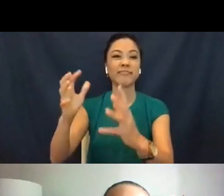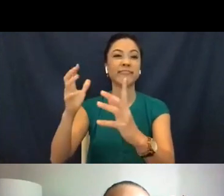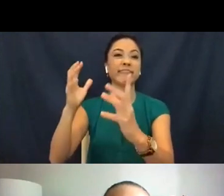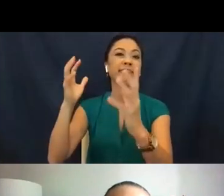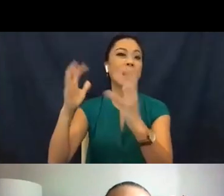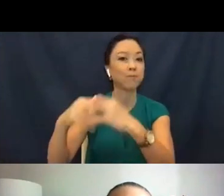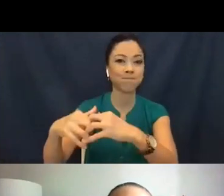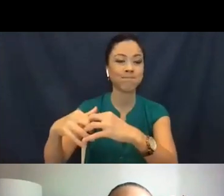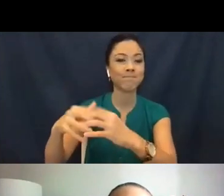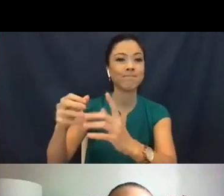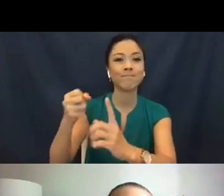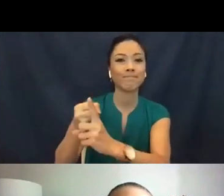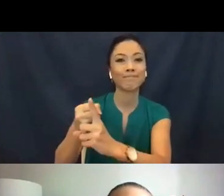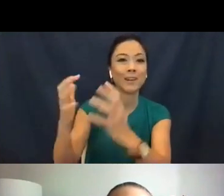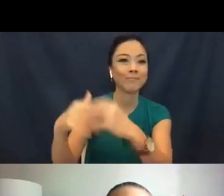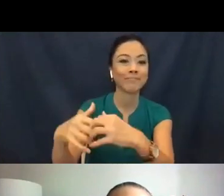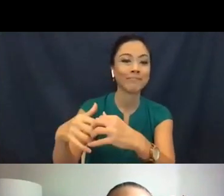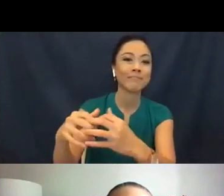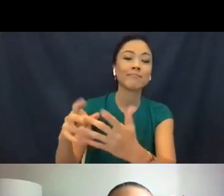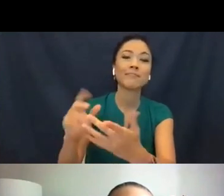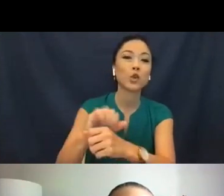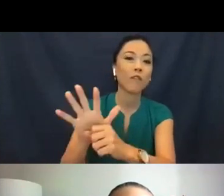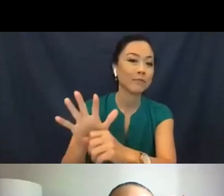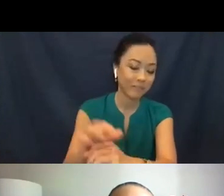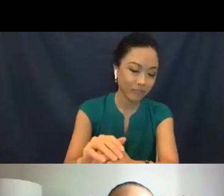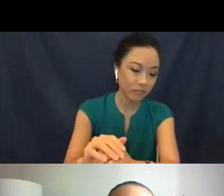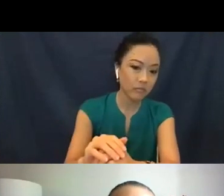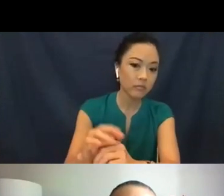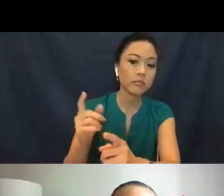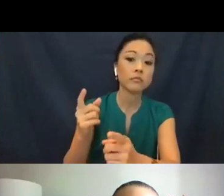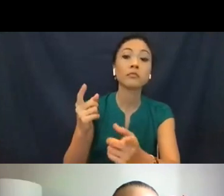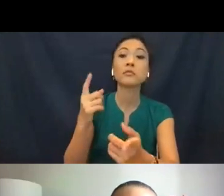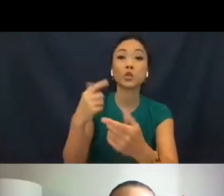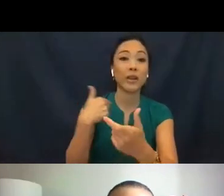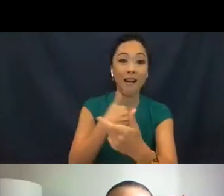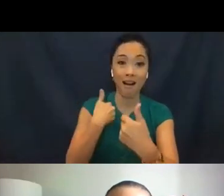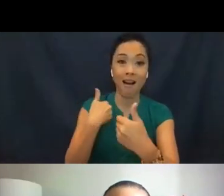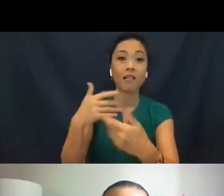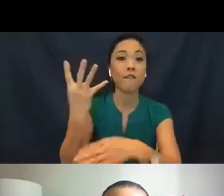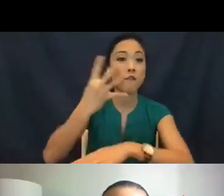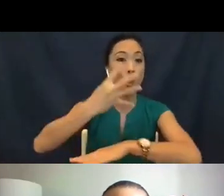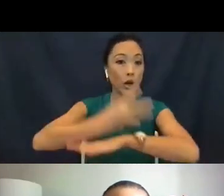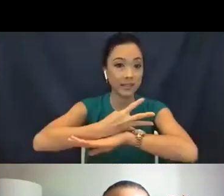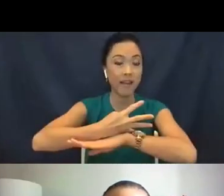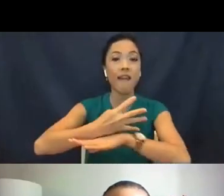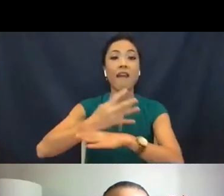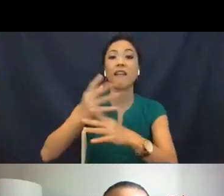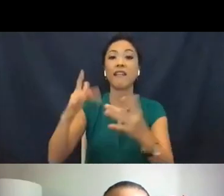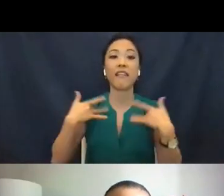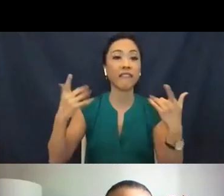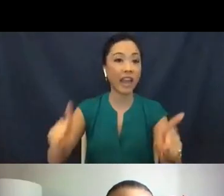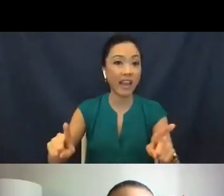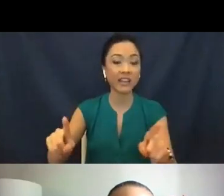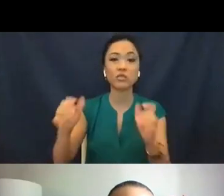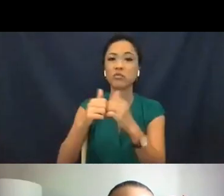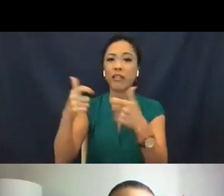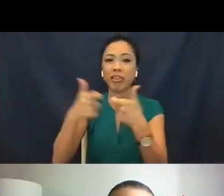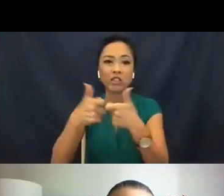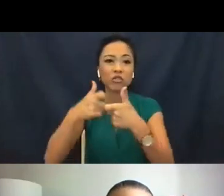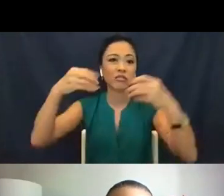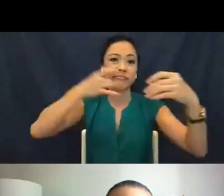demonstration for students. We had an engagement with the Detroit opera house and finished